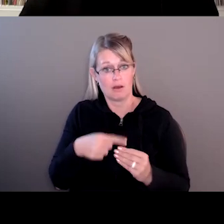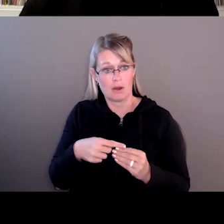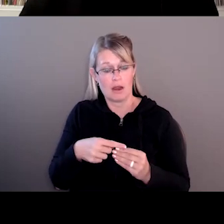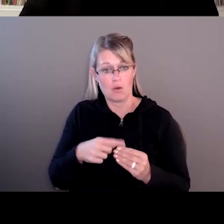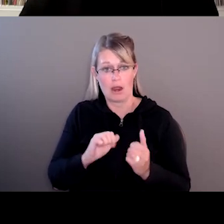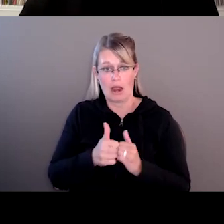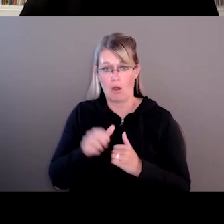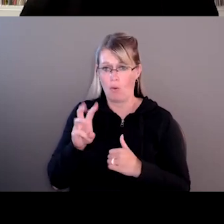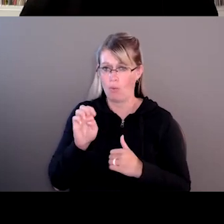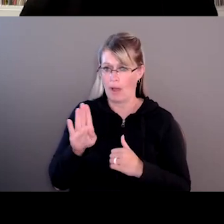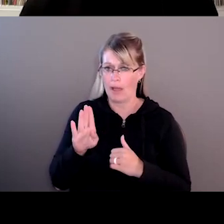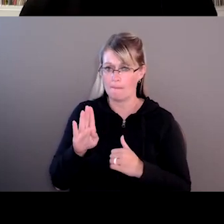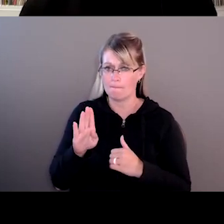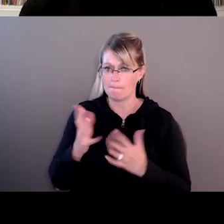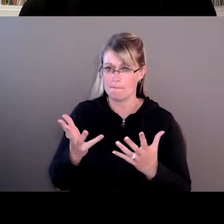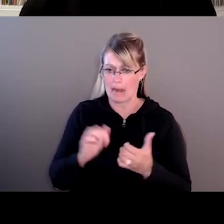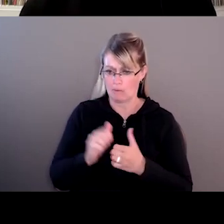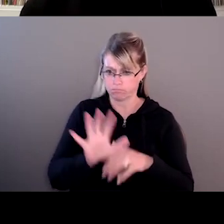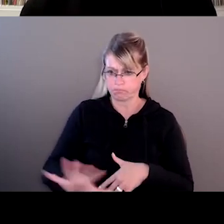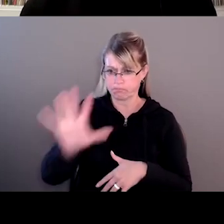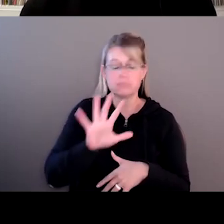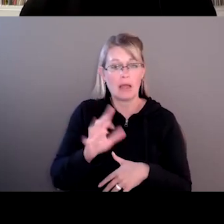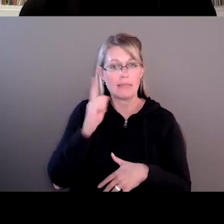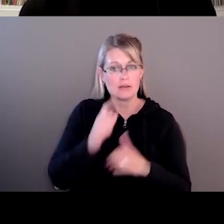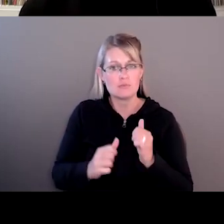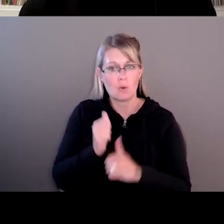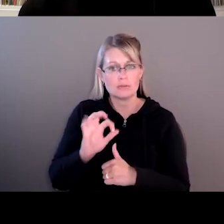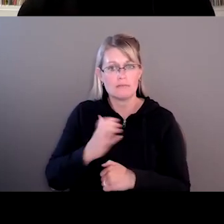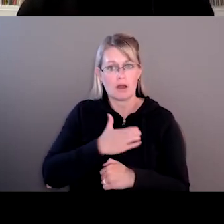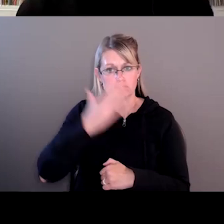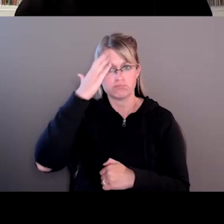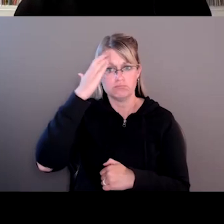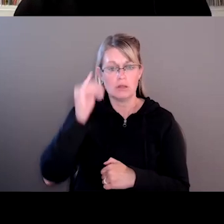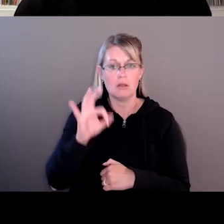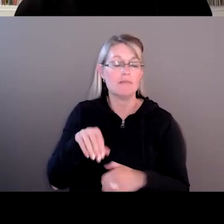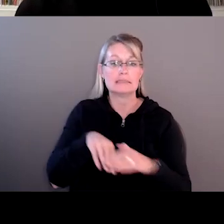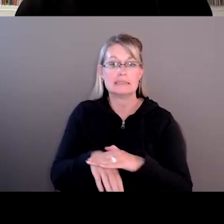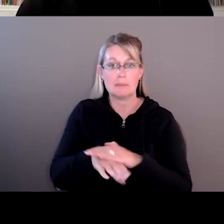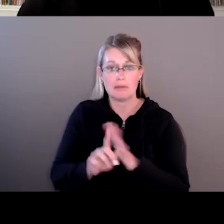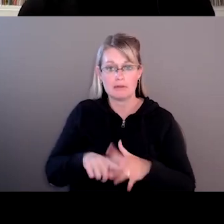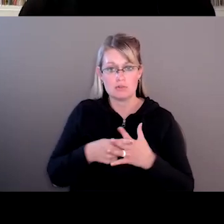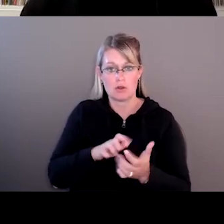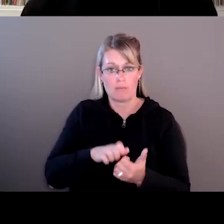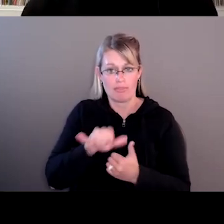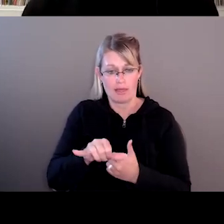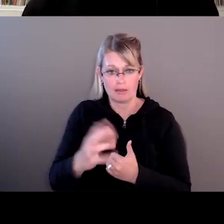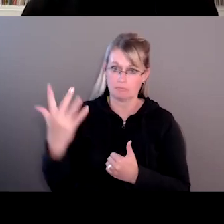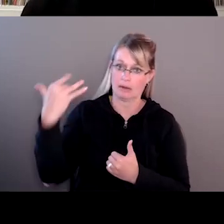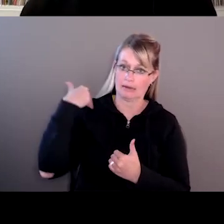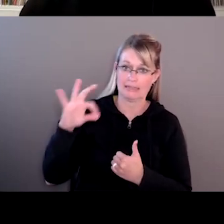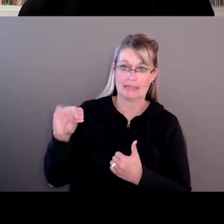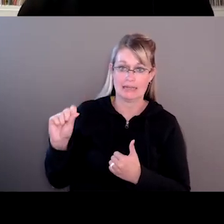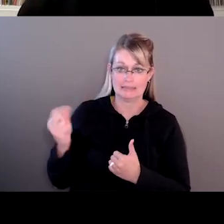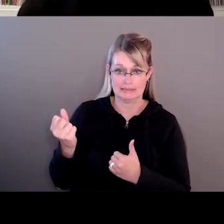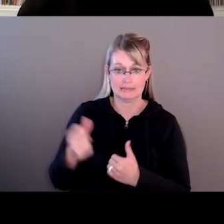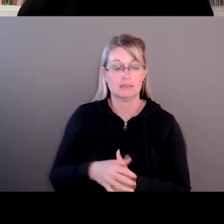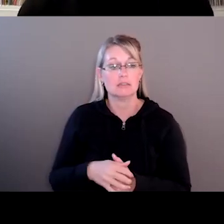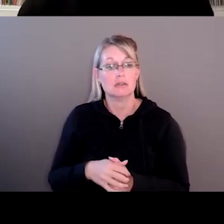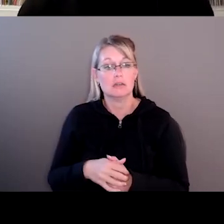and that's where I think most of our awareness of accessibility started back in the '90s. And I date